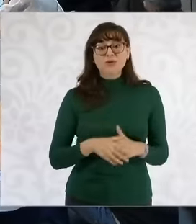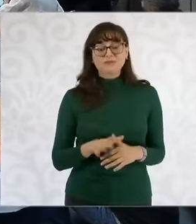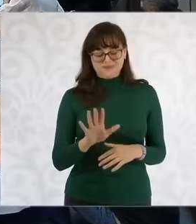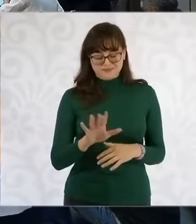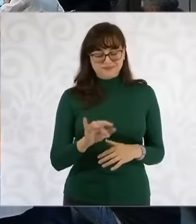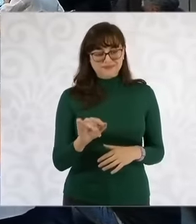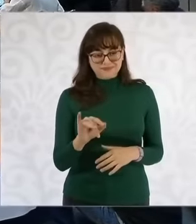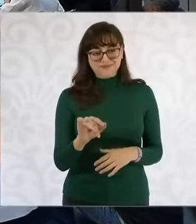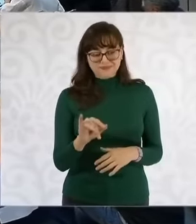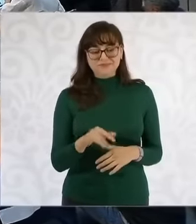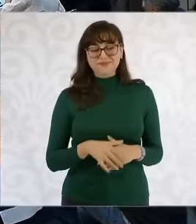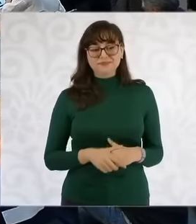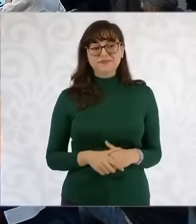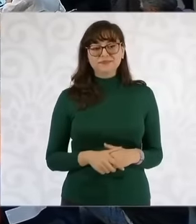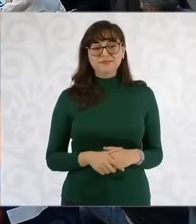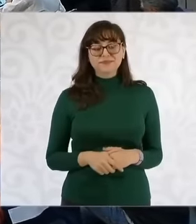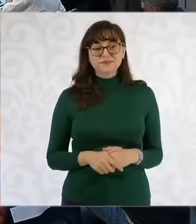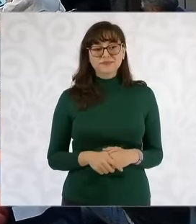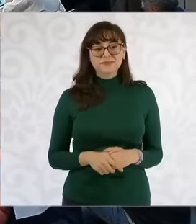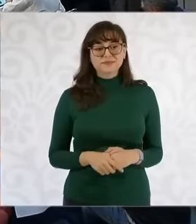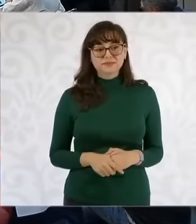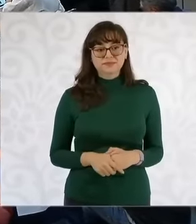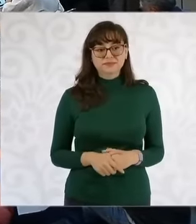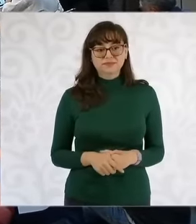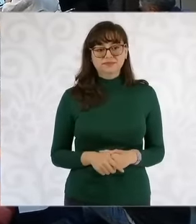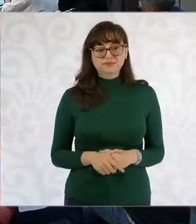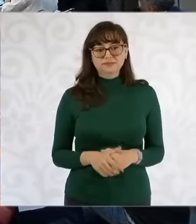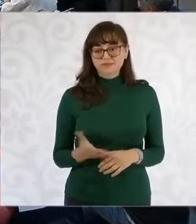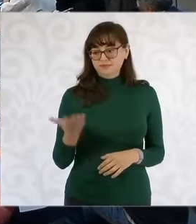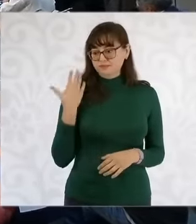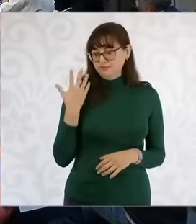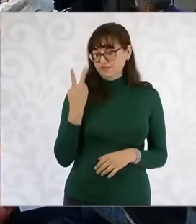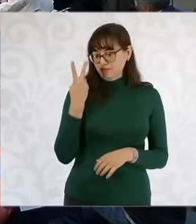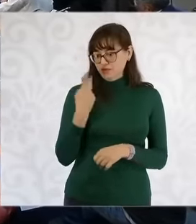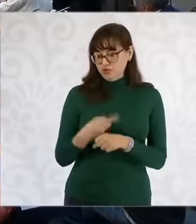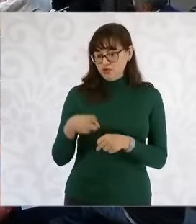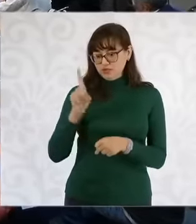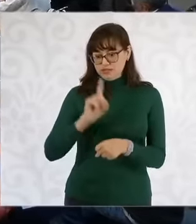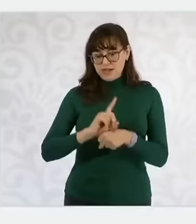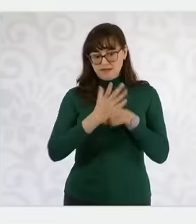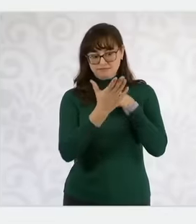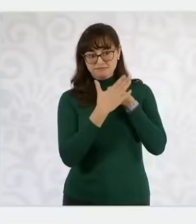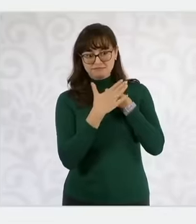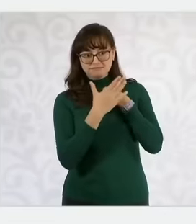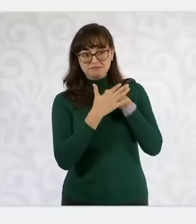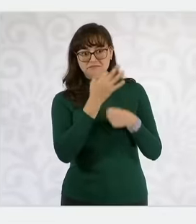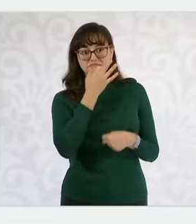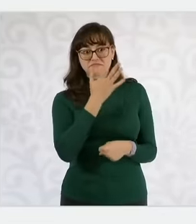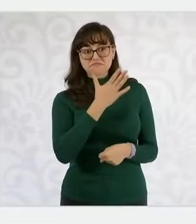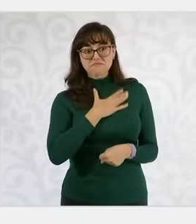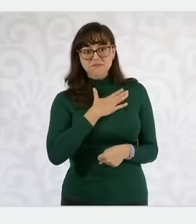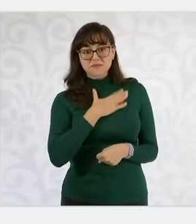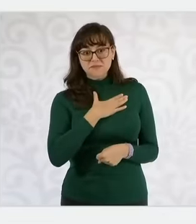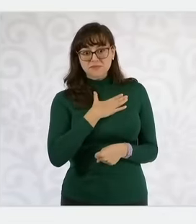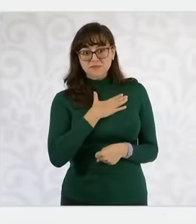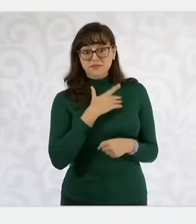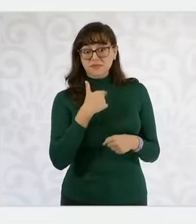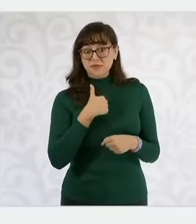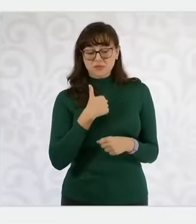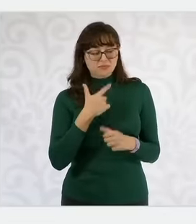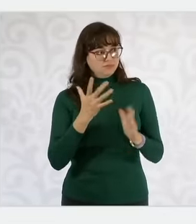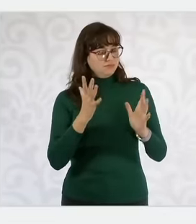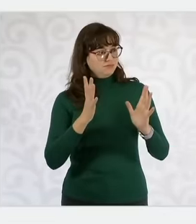because it came to us two days ago. This statement was surprising because it is not that we